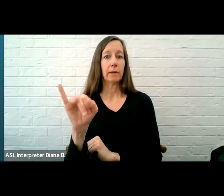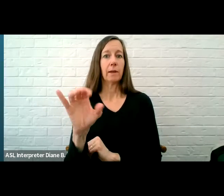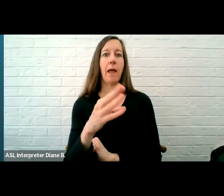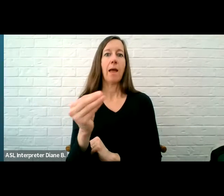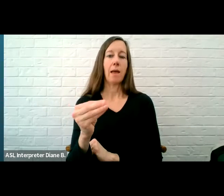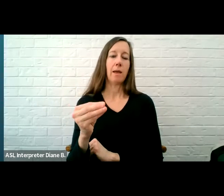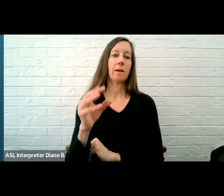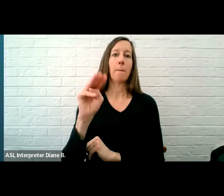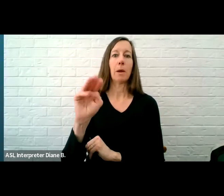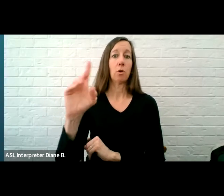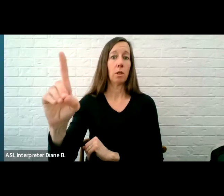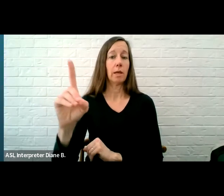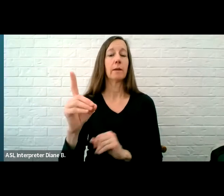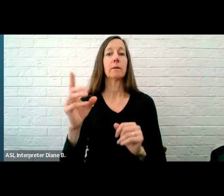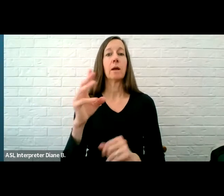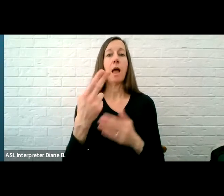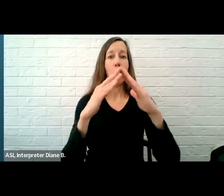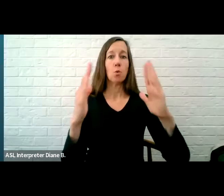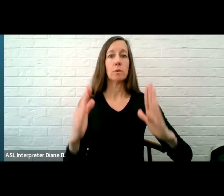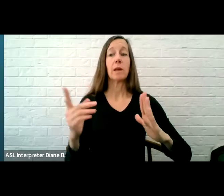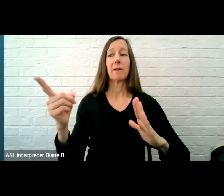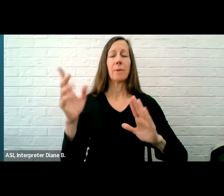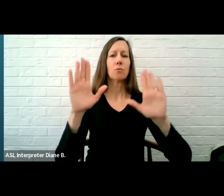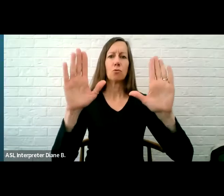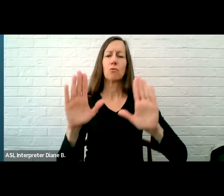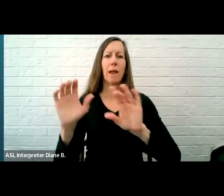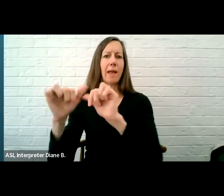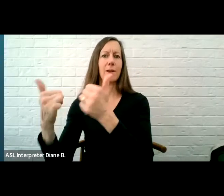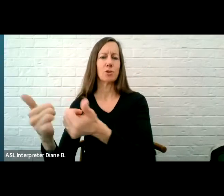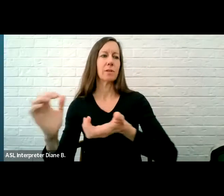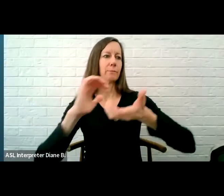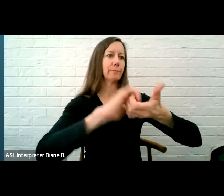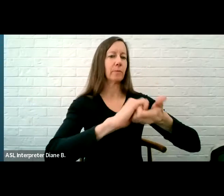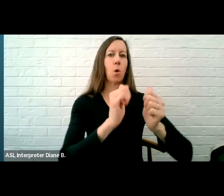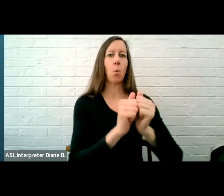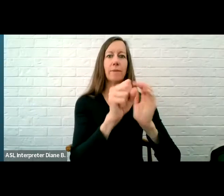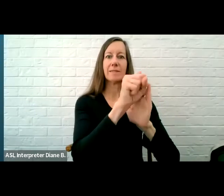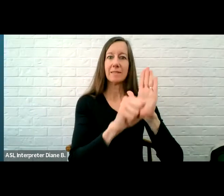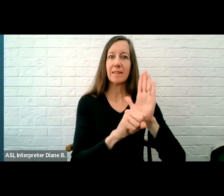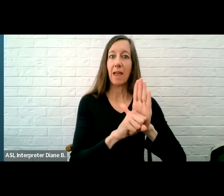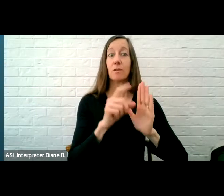have been great partners with the States as they've been trying to make some inroads at increasing the availability of housing.